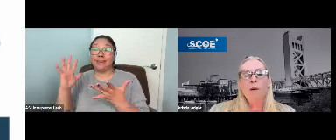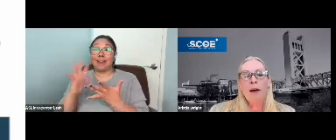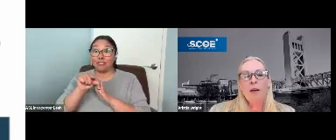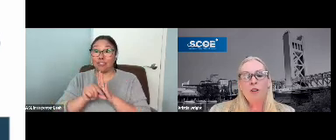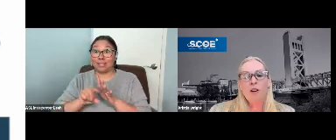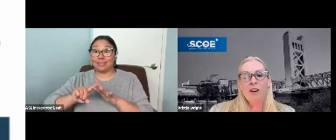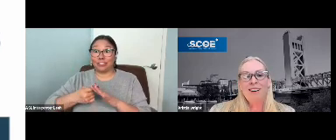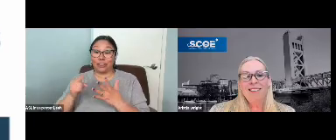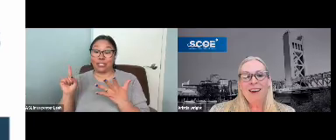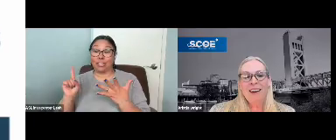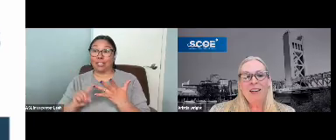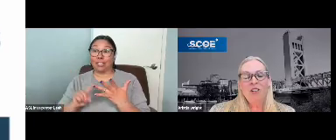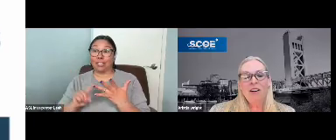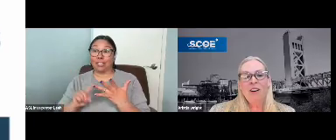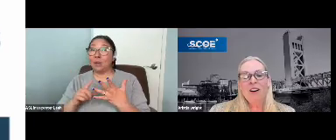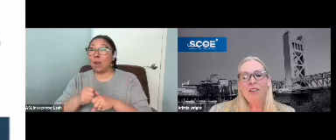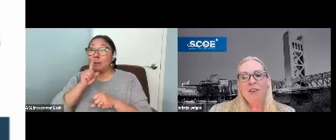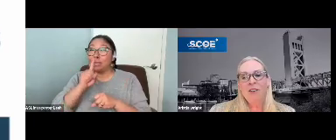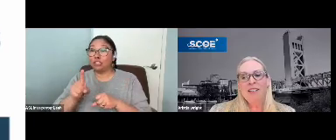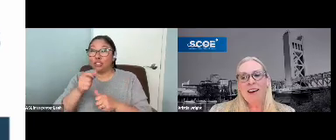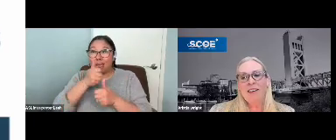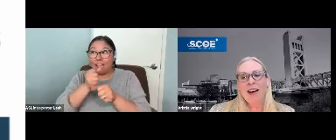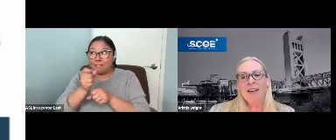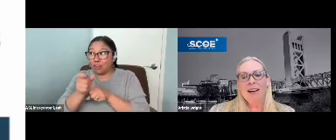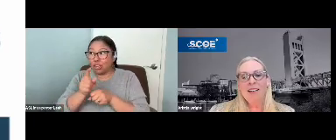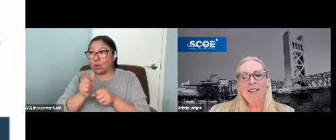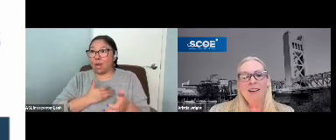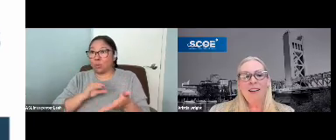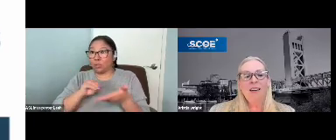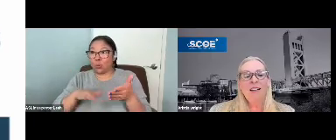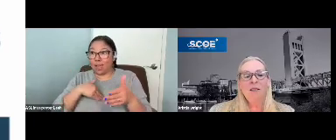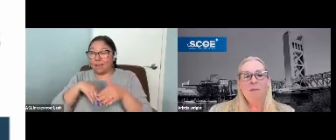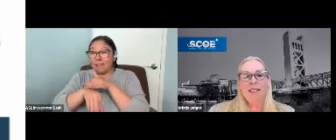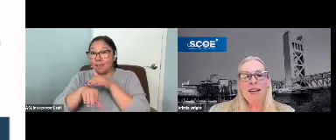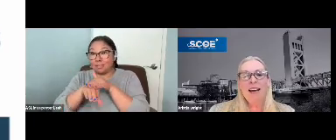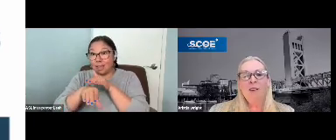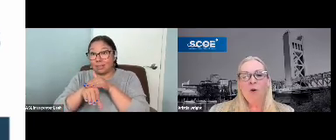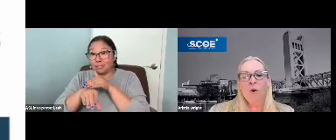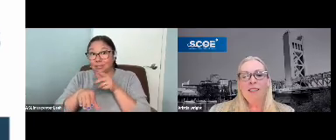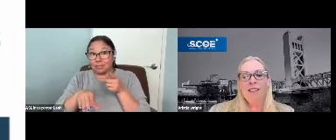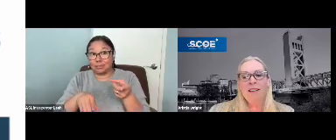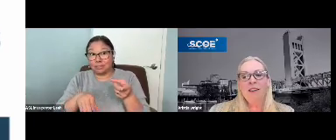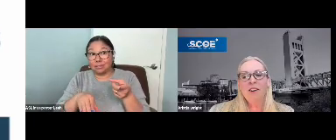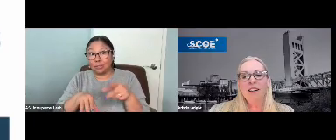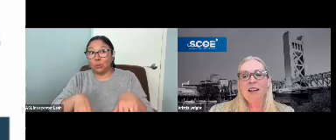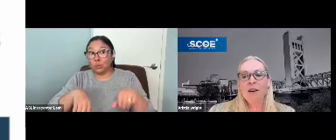we want to make sure that each year our students have access to be taking the courses that they're